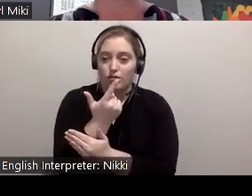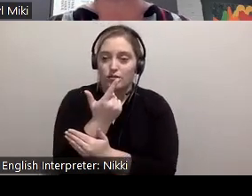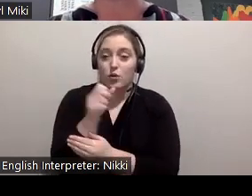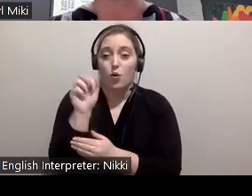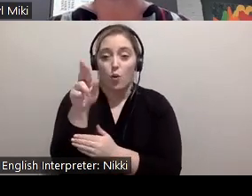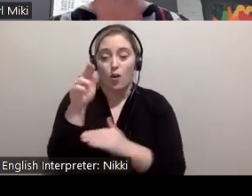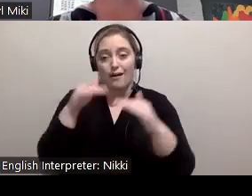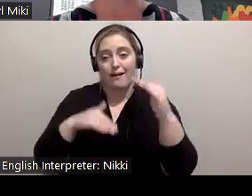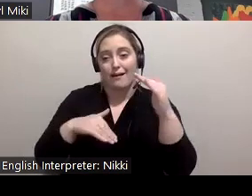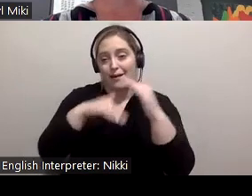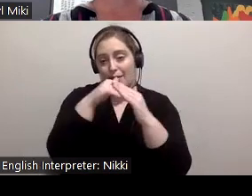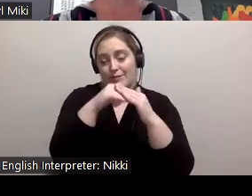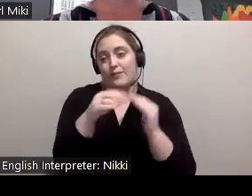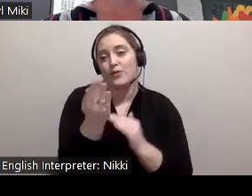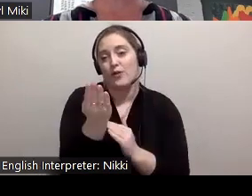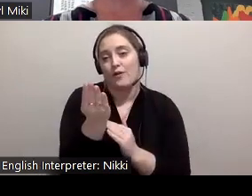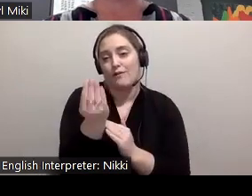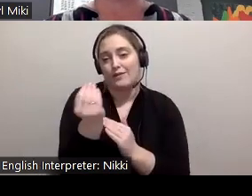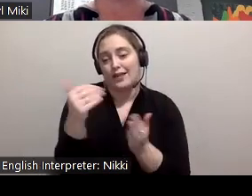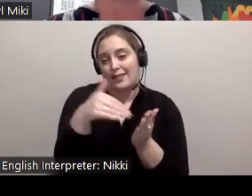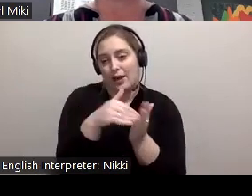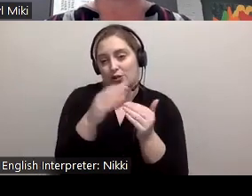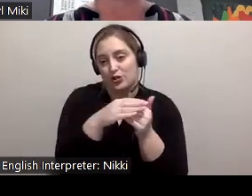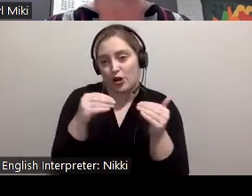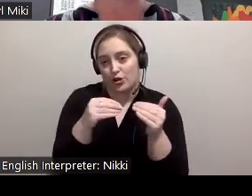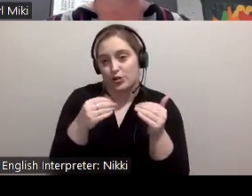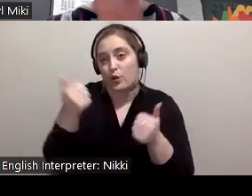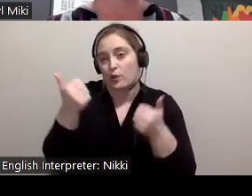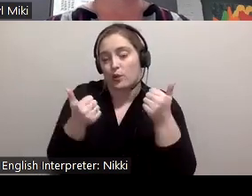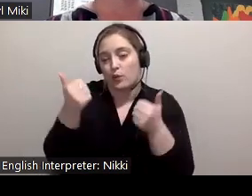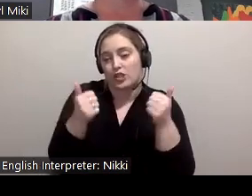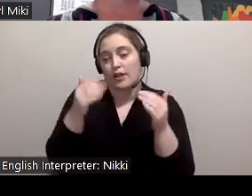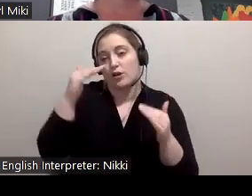is less. The notification of the results happens within